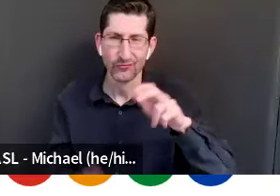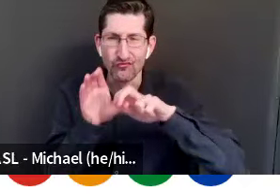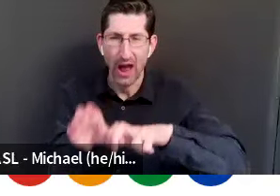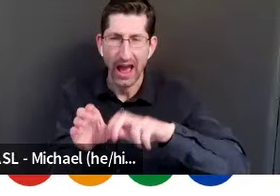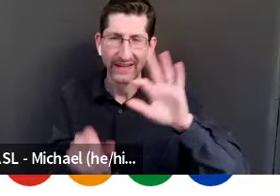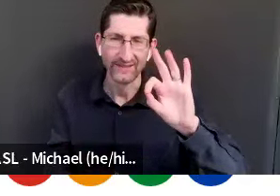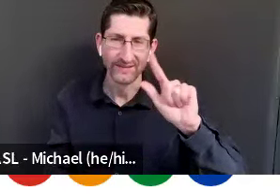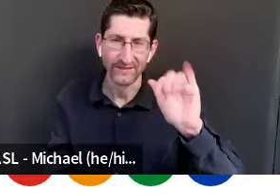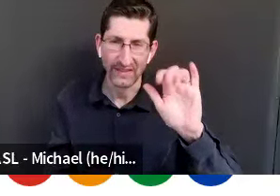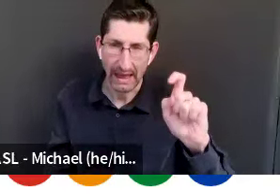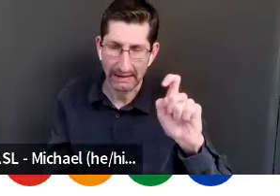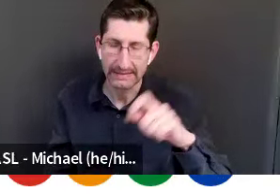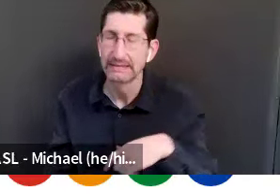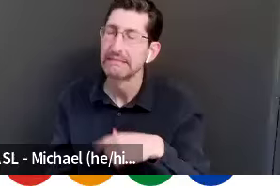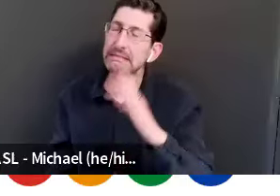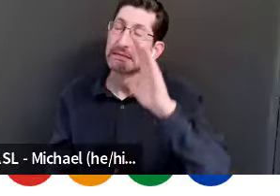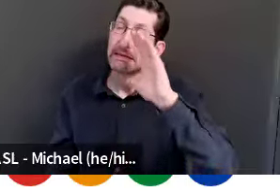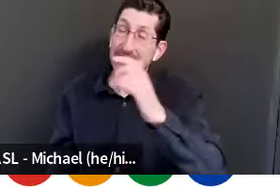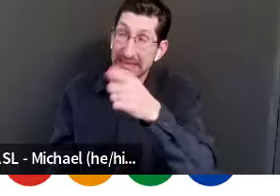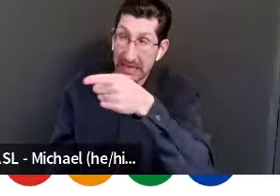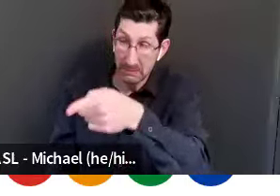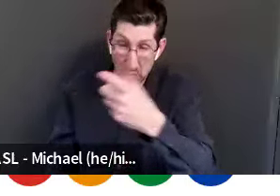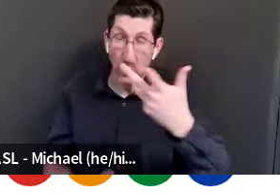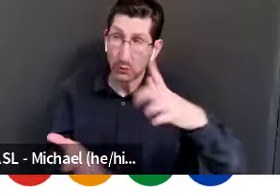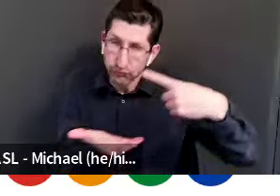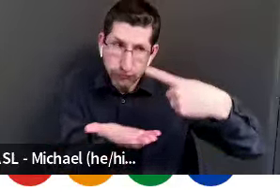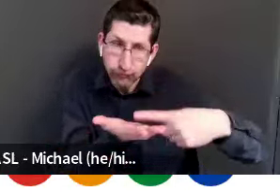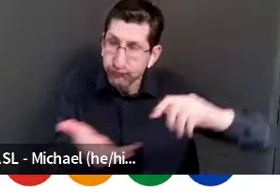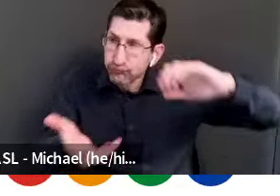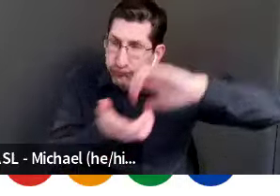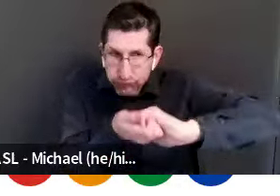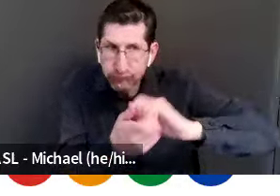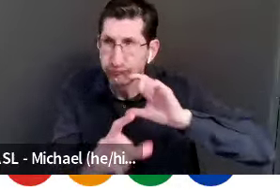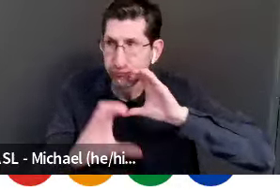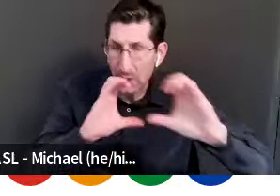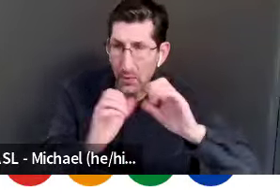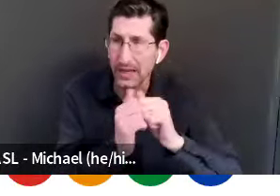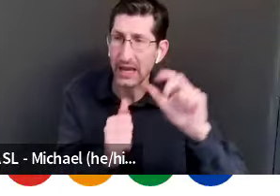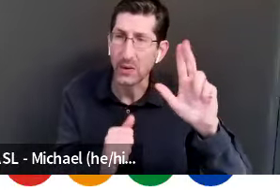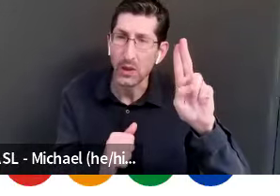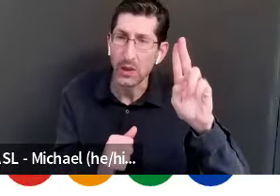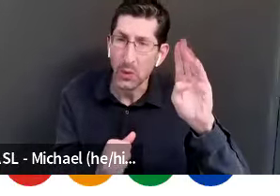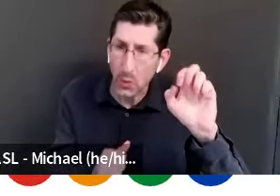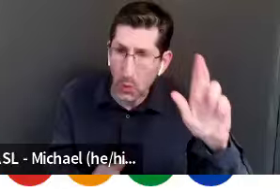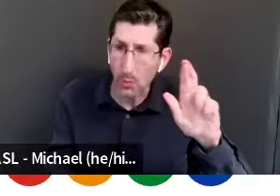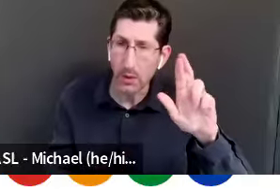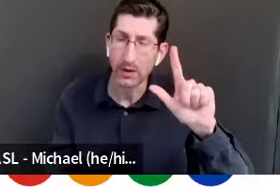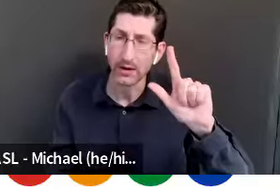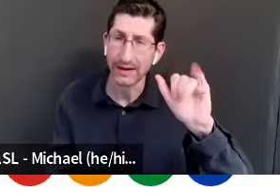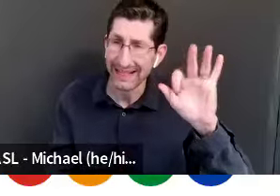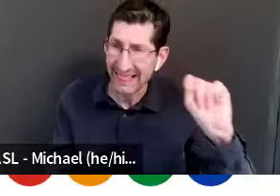ARE -- I MAY HAVE MISUNDERSTOOD. SOUNDS LIKE YOU ARE ACTIVELY ENGAGED WITH LYFT AND UBER IN